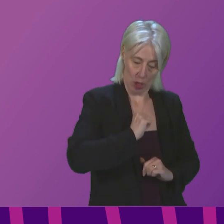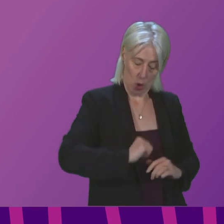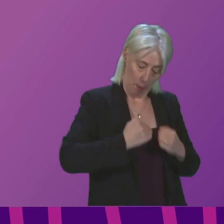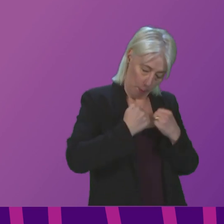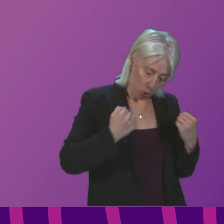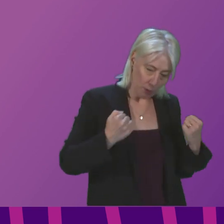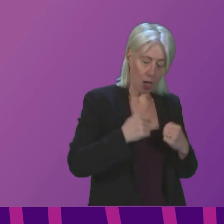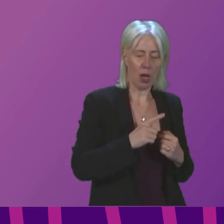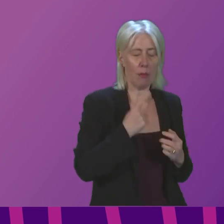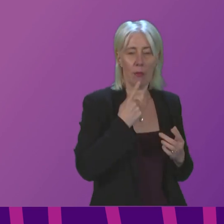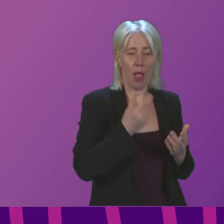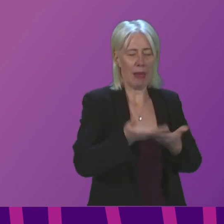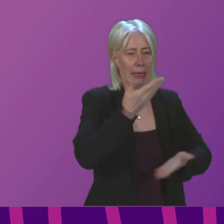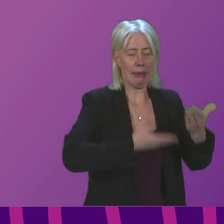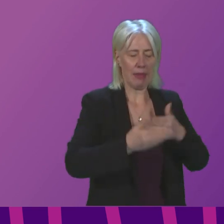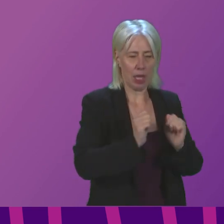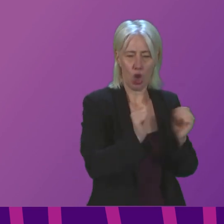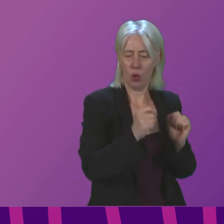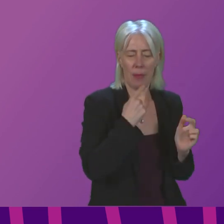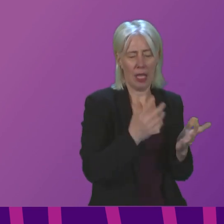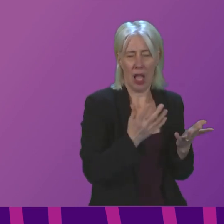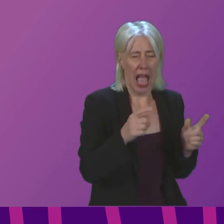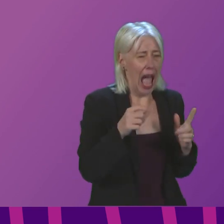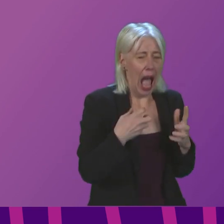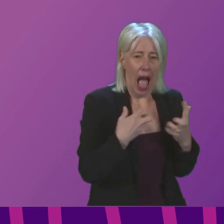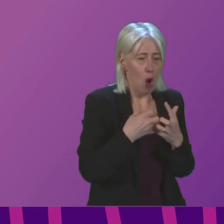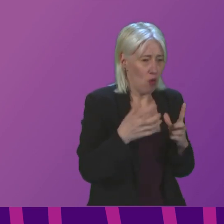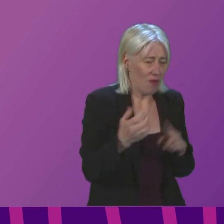the tortuous journey to try and get answers about what happened, with phone calls, emails